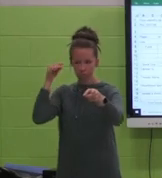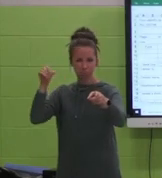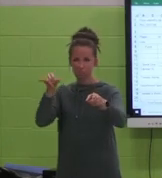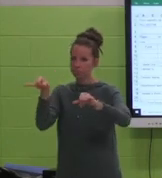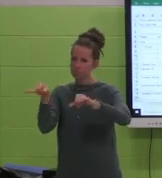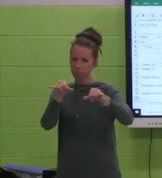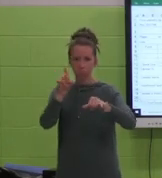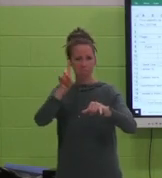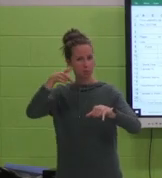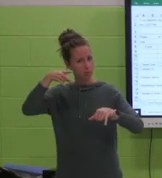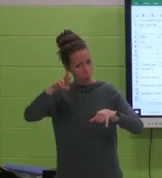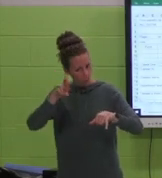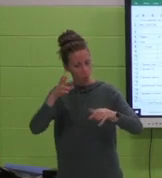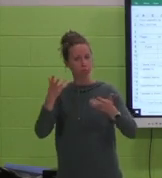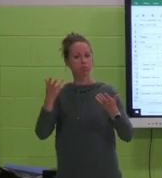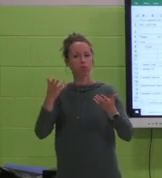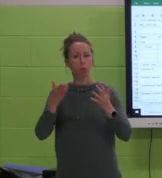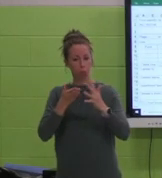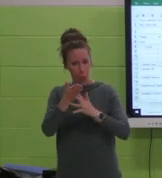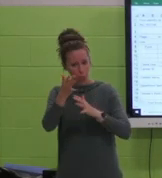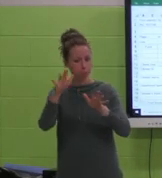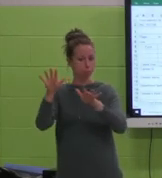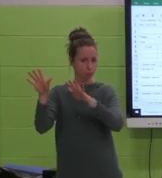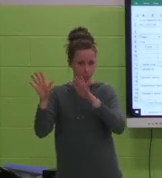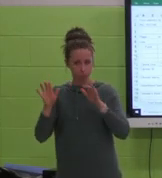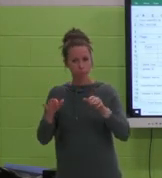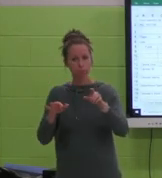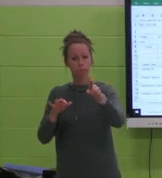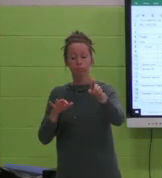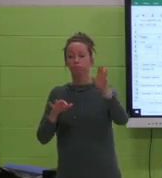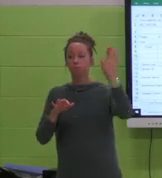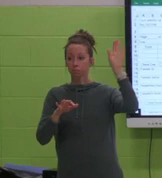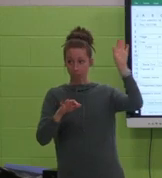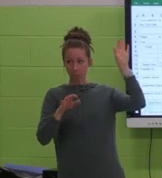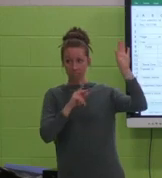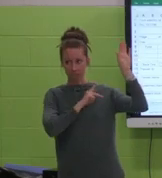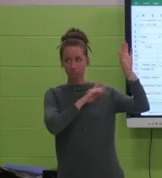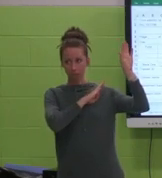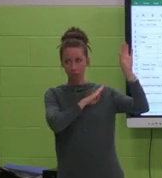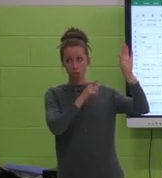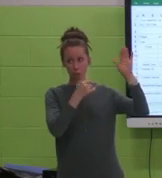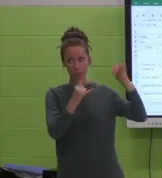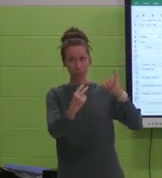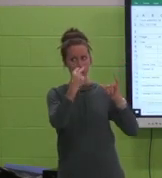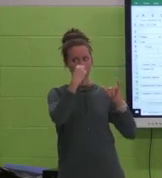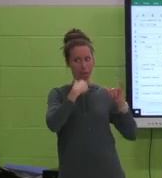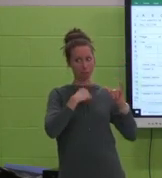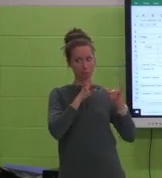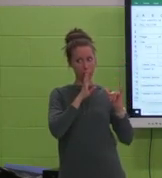you do a DPR comes through and well well since you're looking at me and I'm talking yes ma'am um